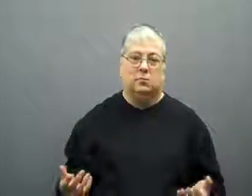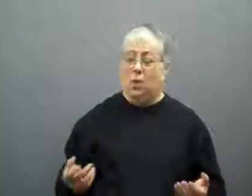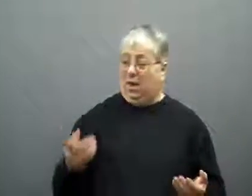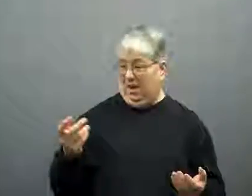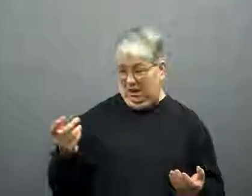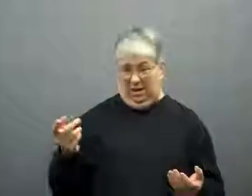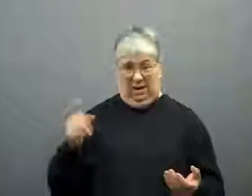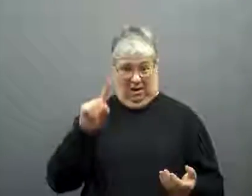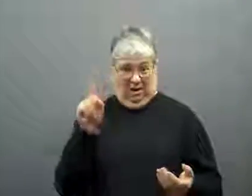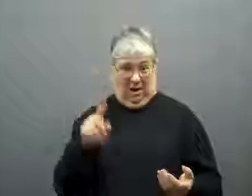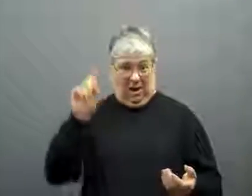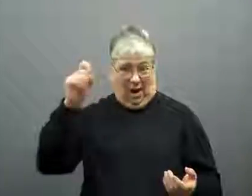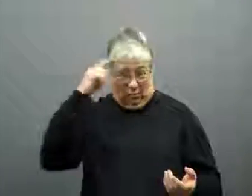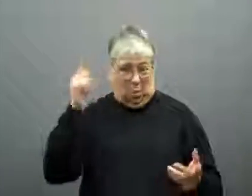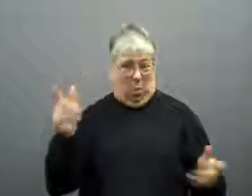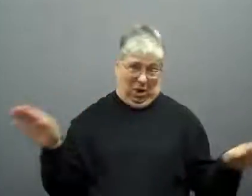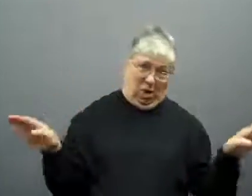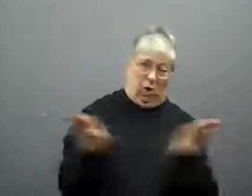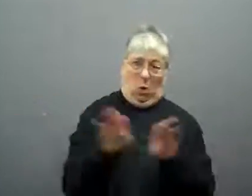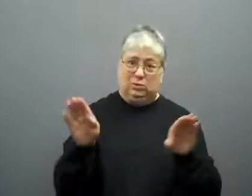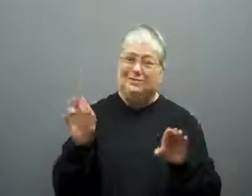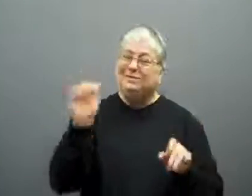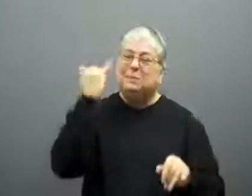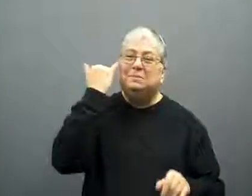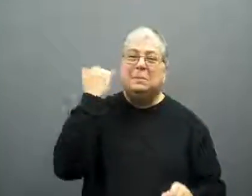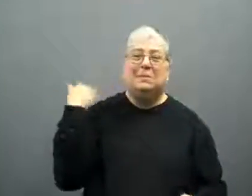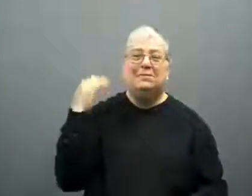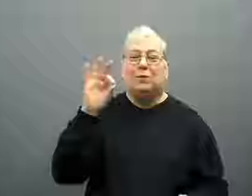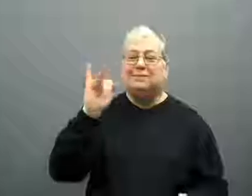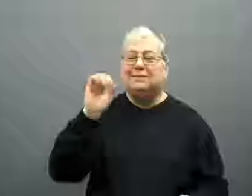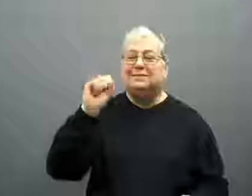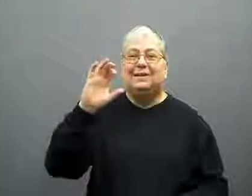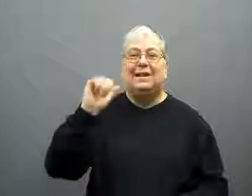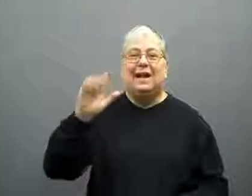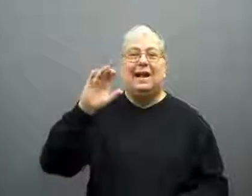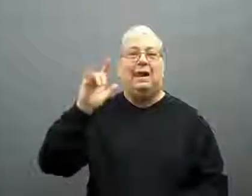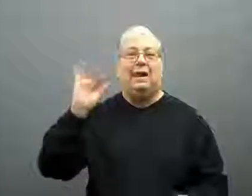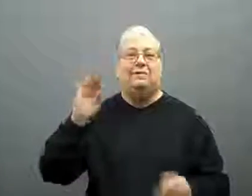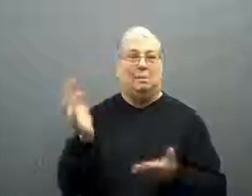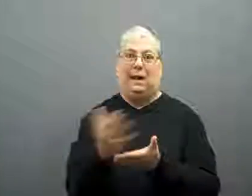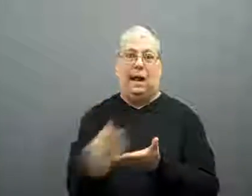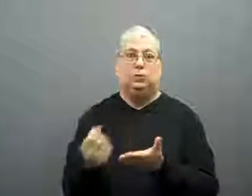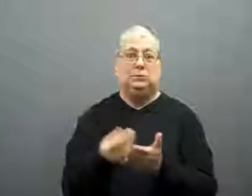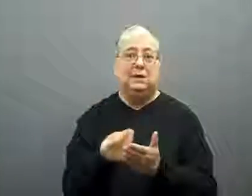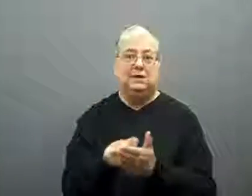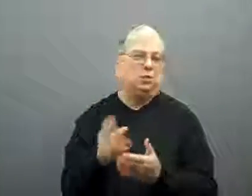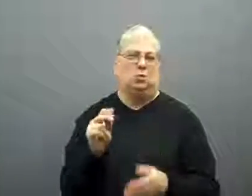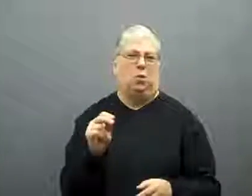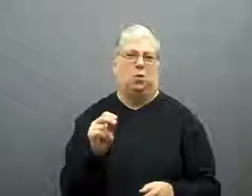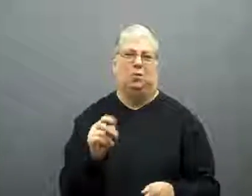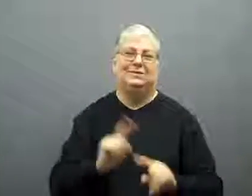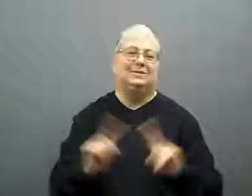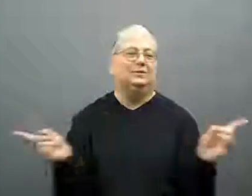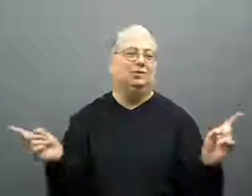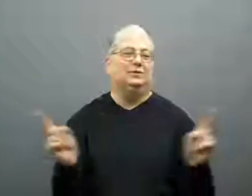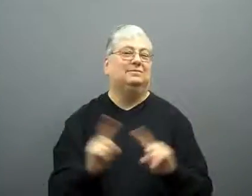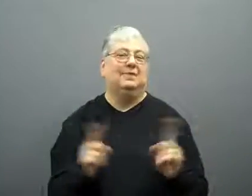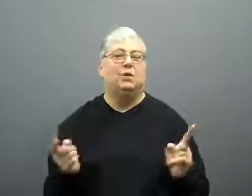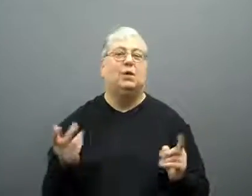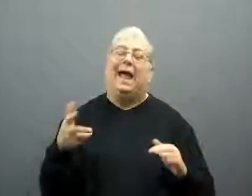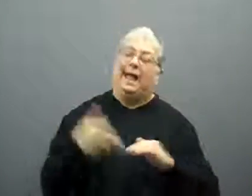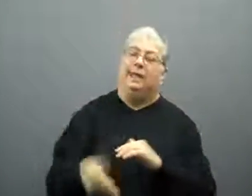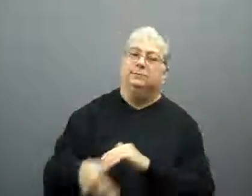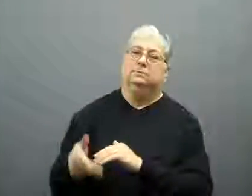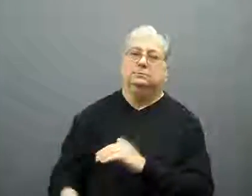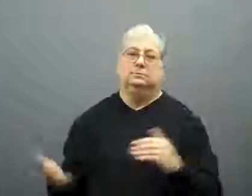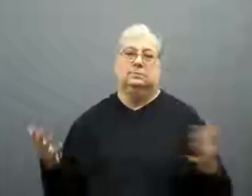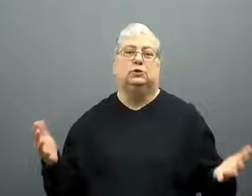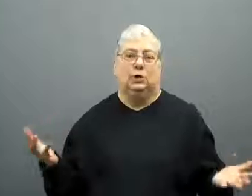This doesn't mean the government will shut down